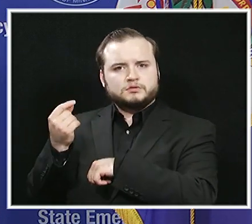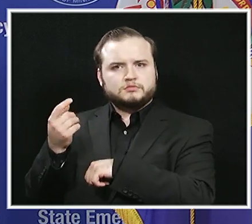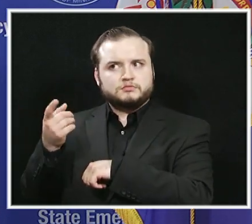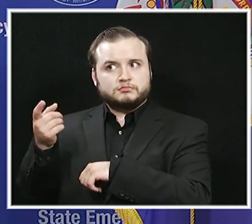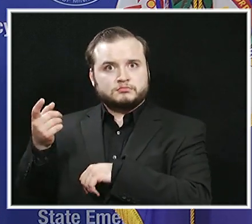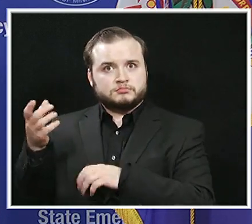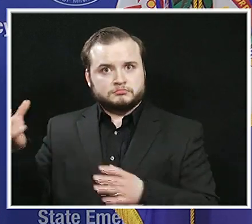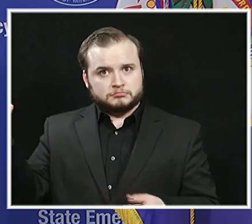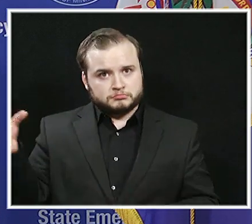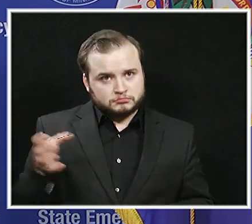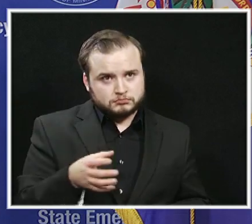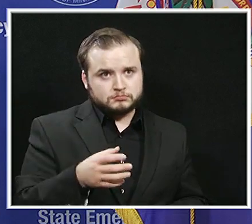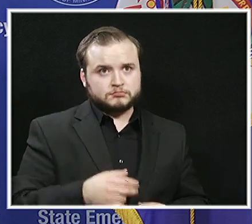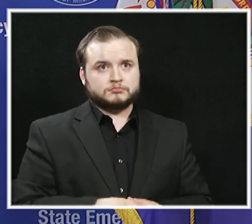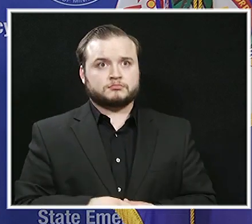both in businesses and around that.